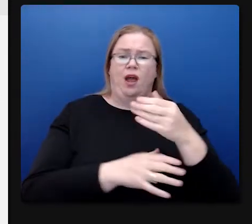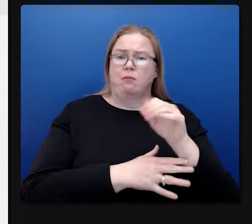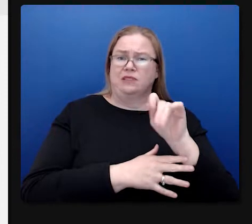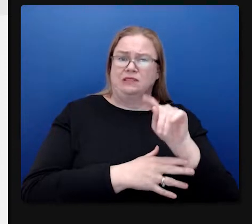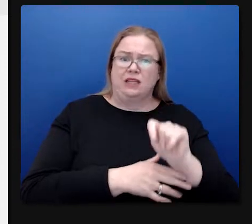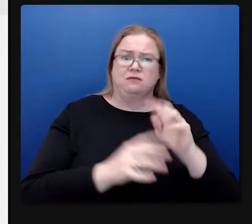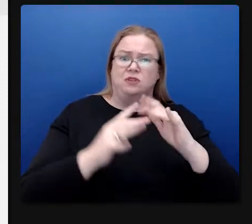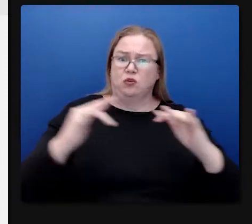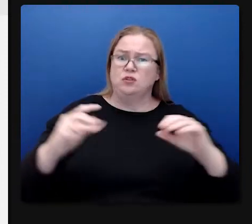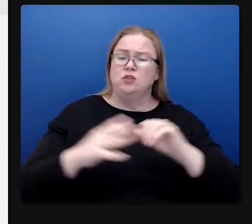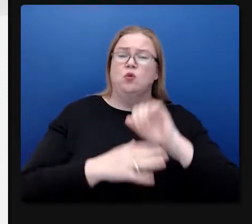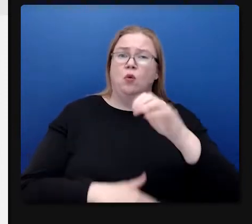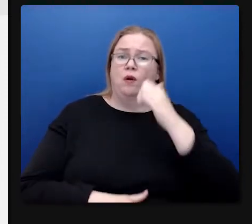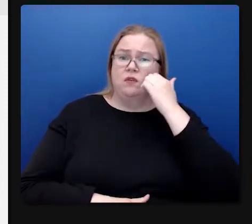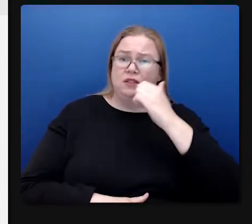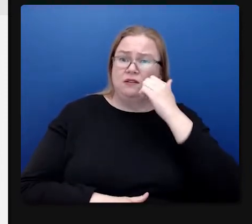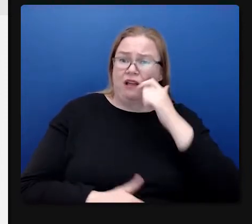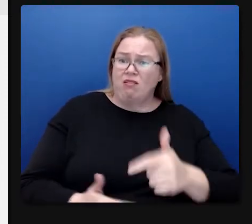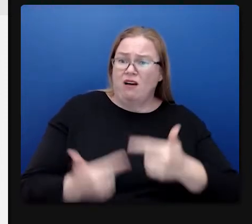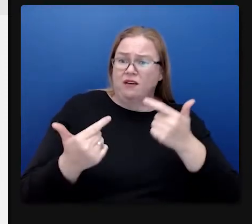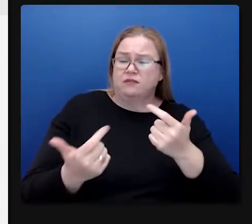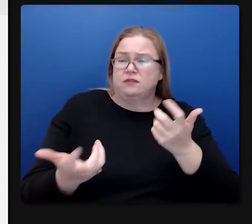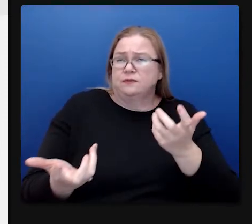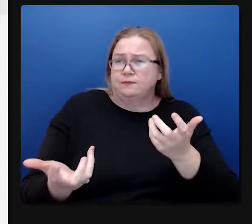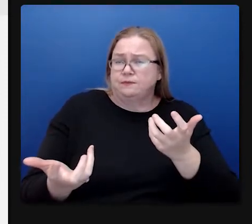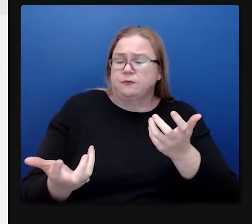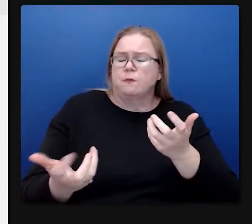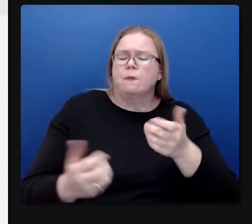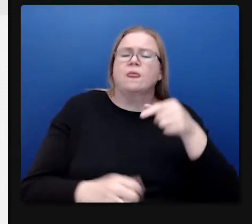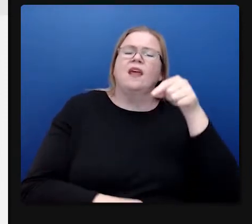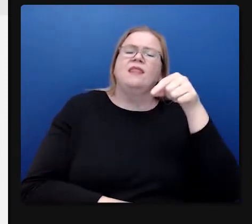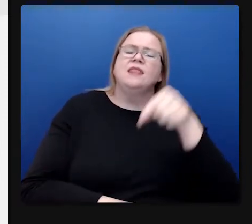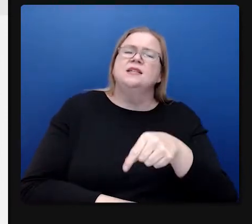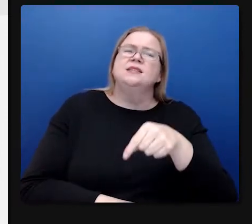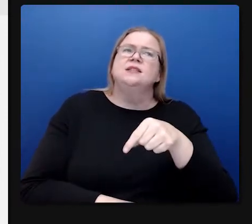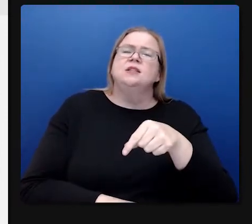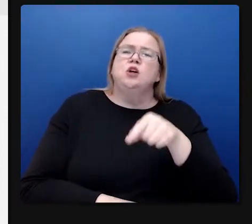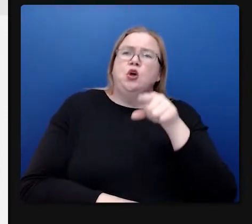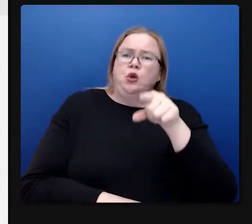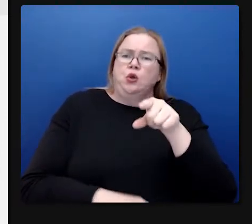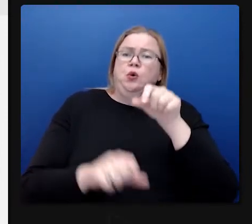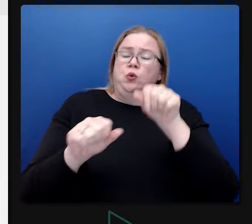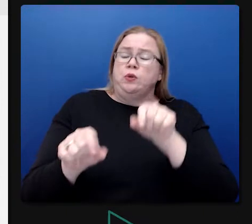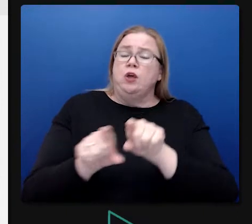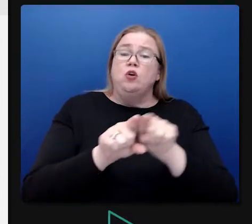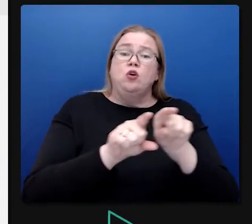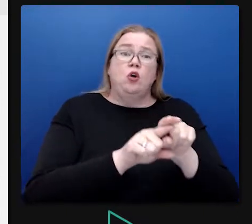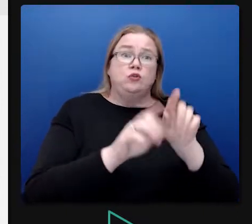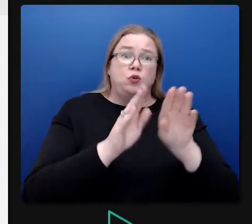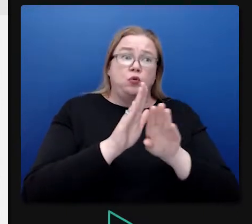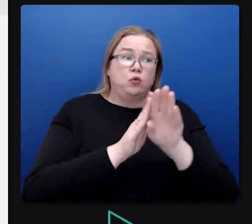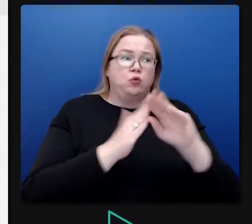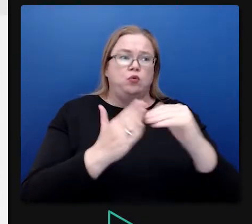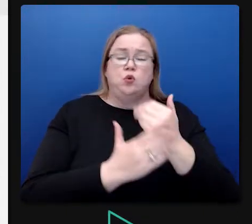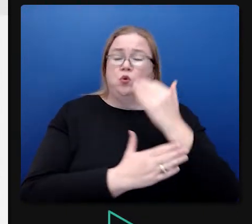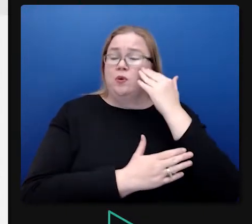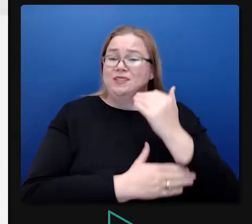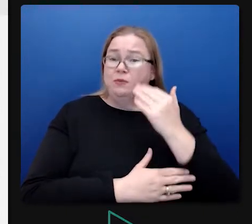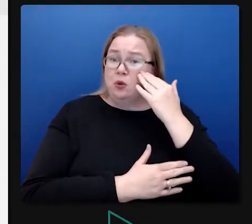biodiversity, in your daily lives and so on. This is something that you can also create new experiences